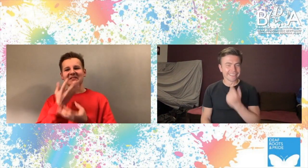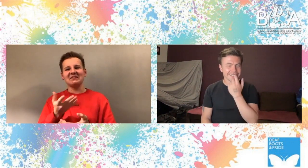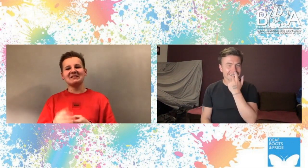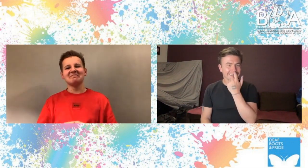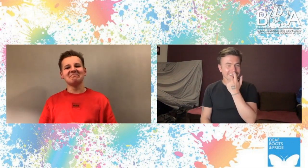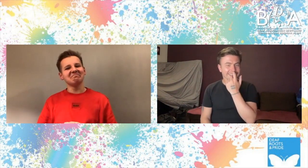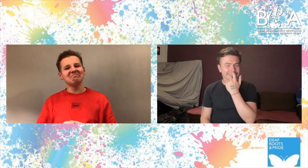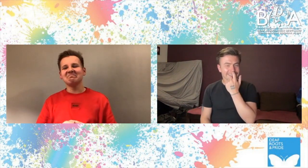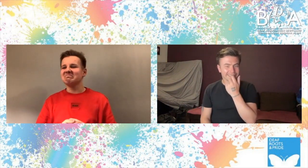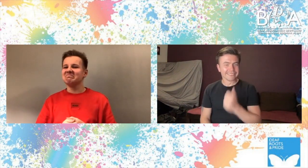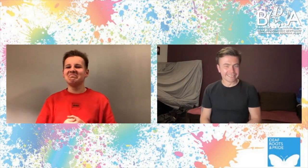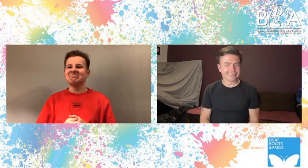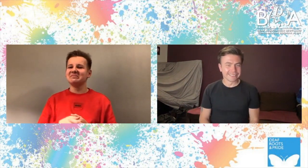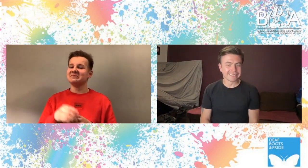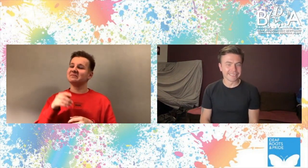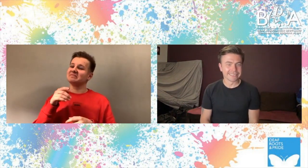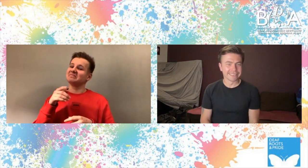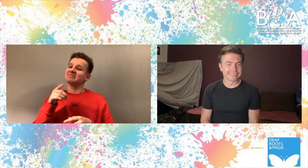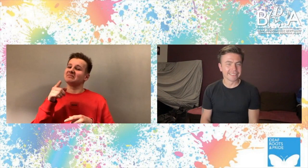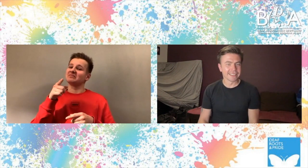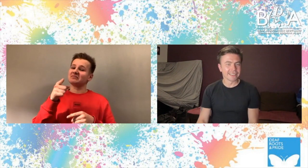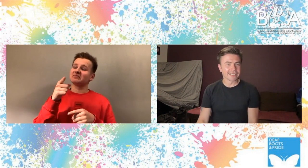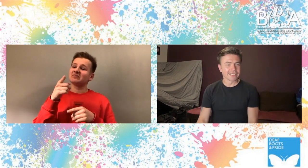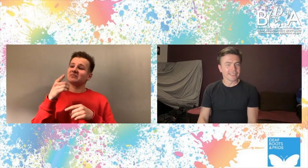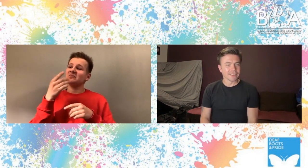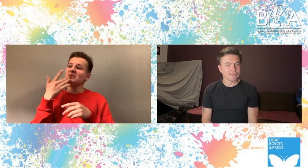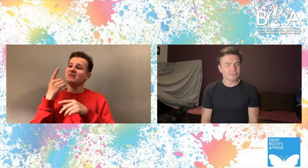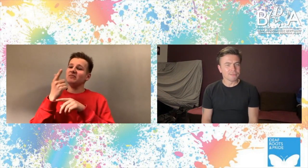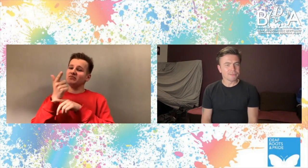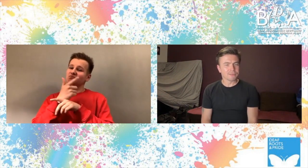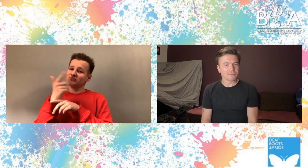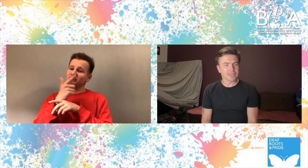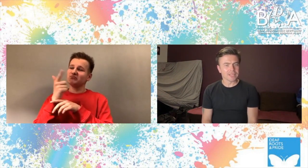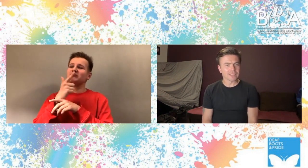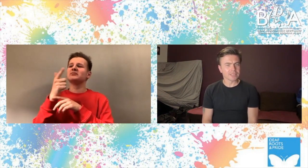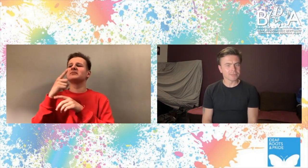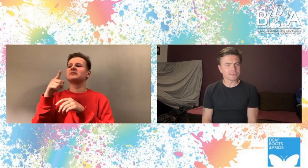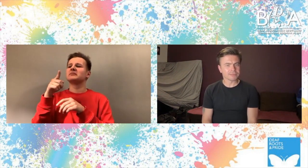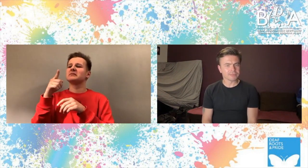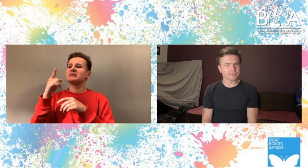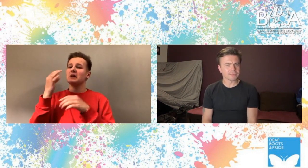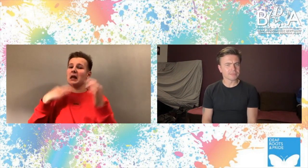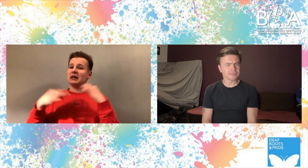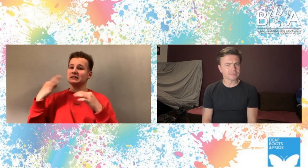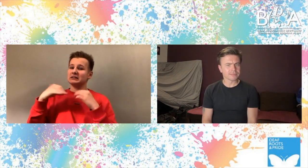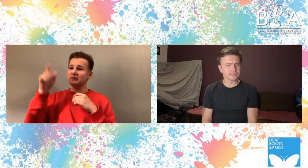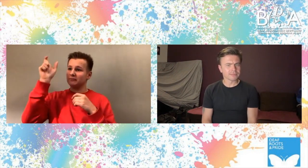Good advice, lovely. When you’re filming and you have to get actors, how do you